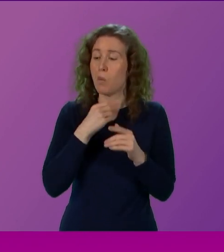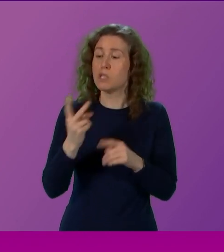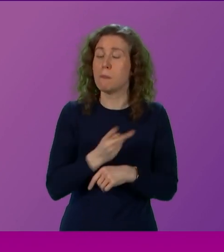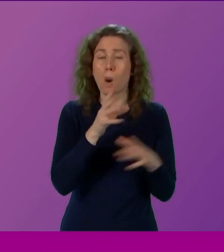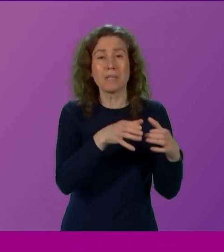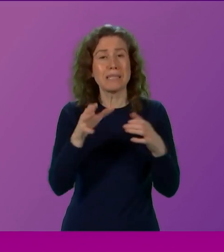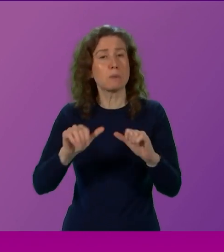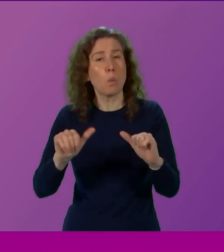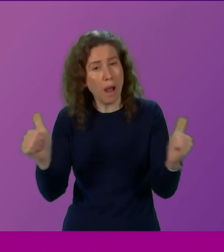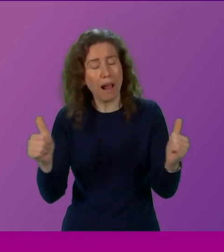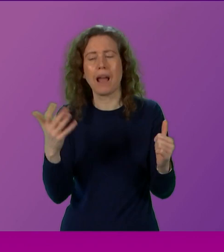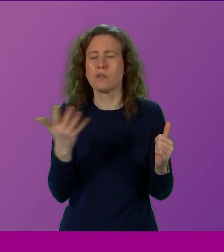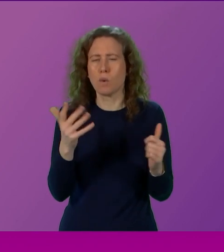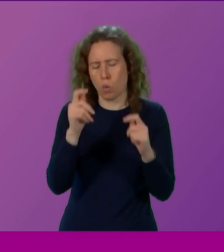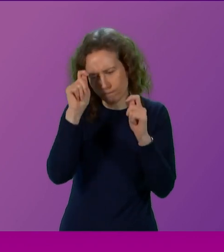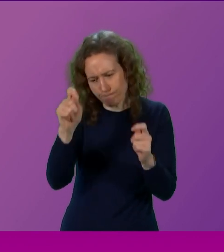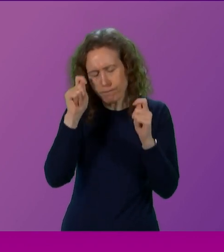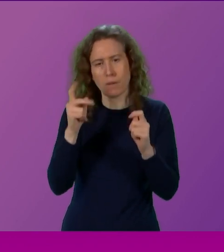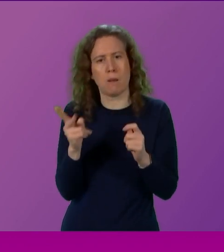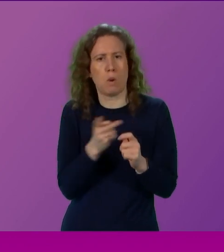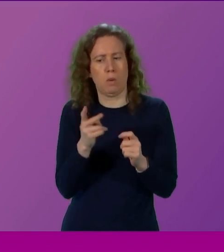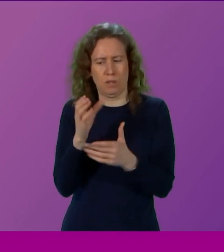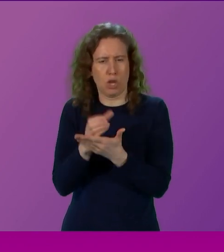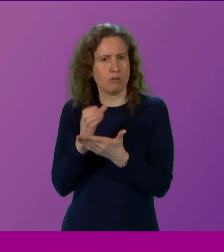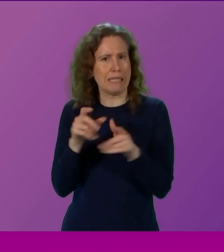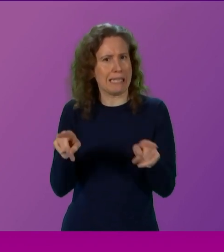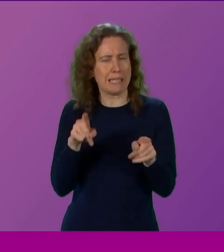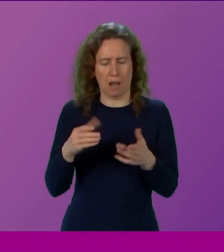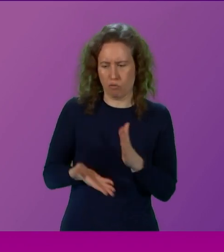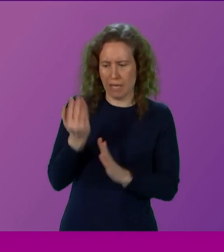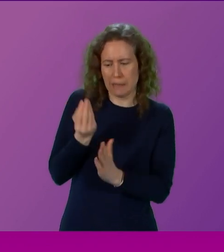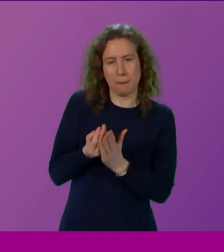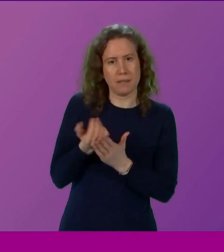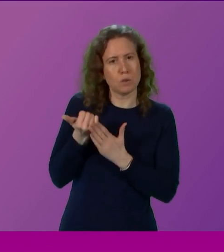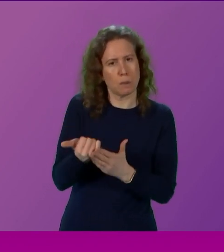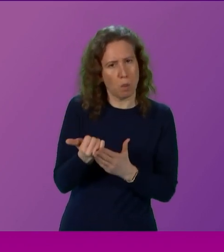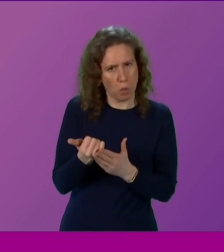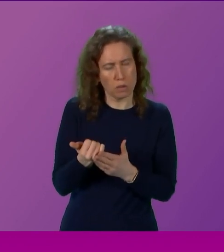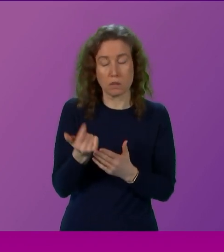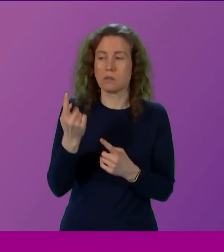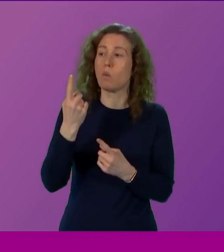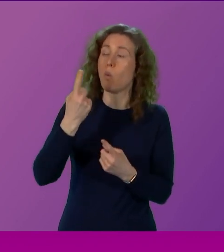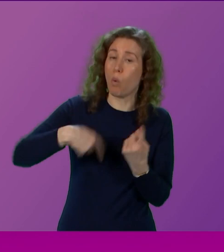of course, I pay tribute to the charities that money is being raised to support. Let us end